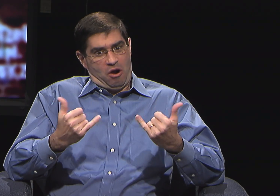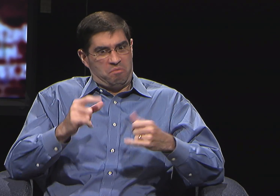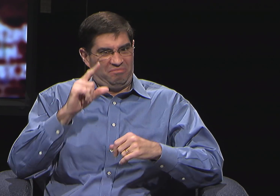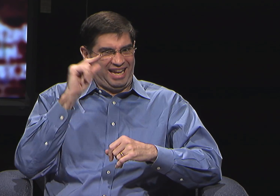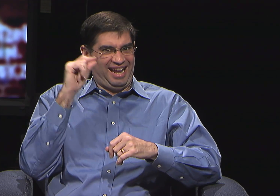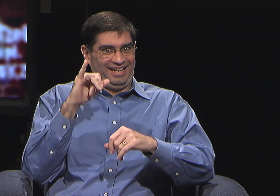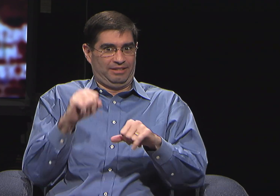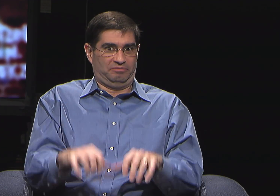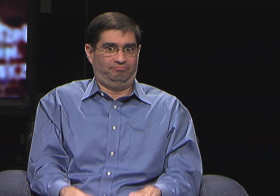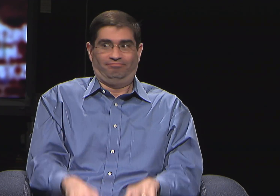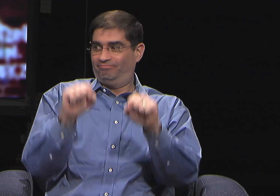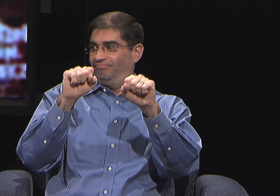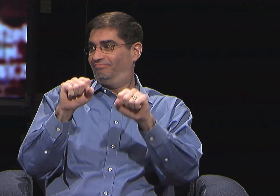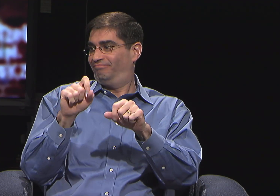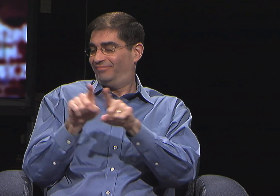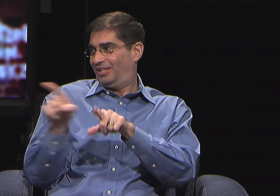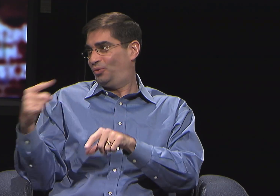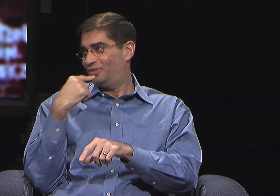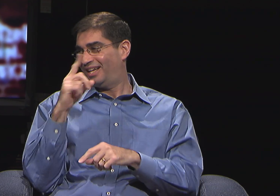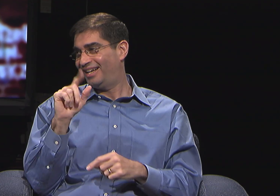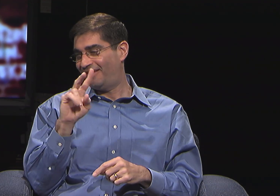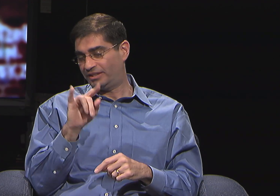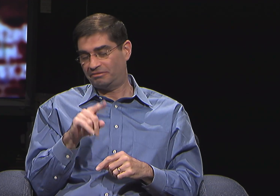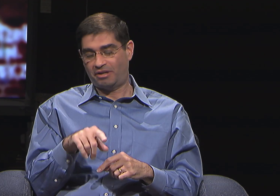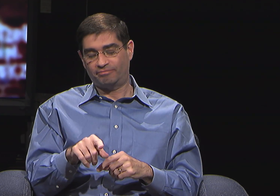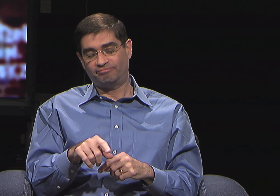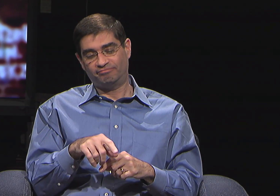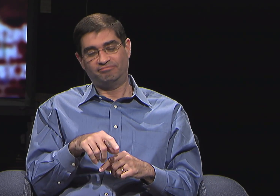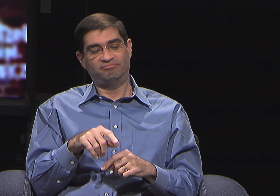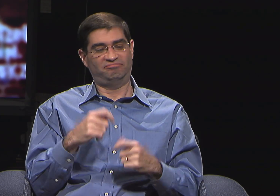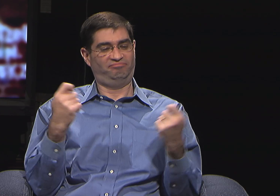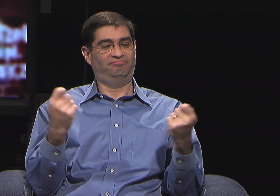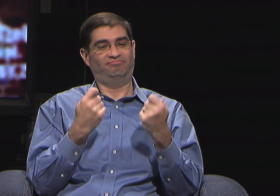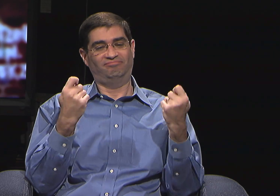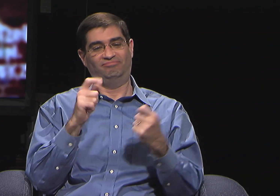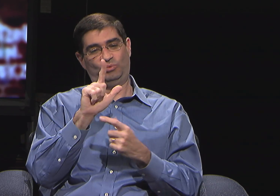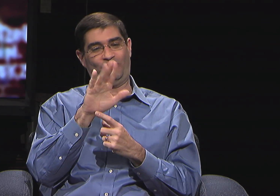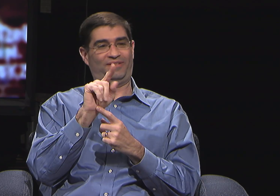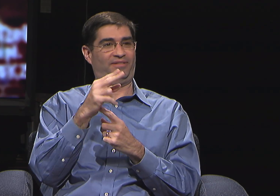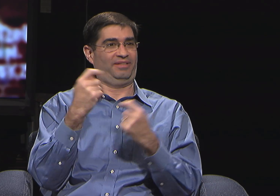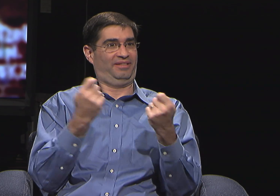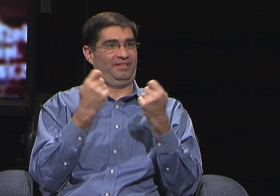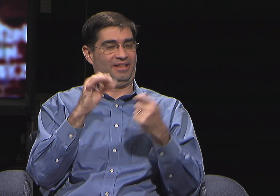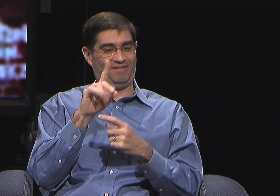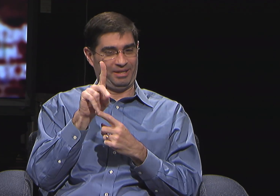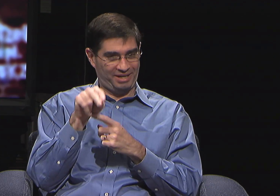David, as you mentioned, this year Gallaudet is hosting the 25th anniversary of DPN.